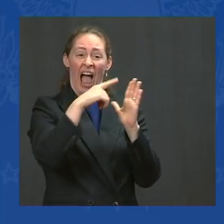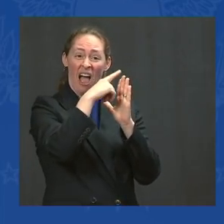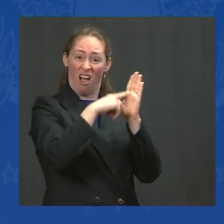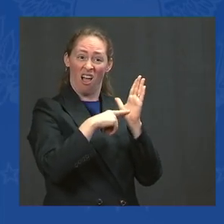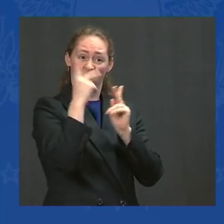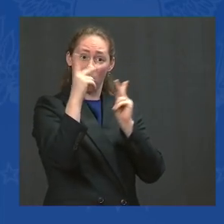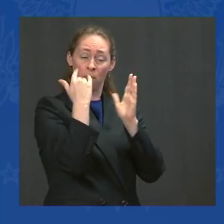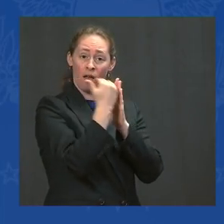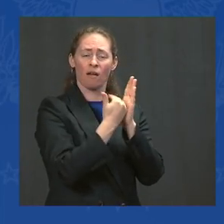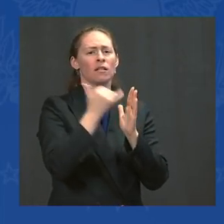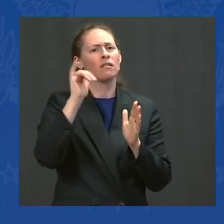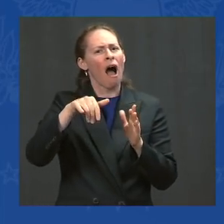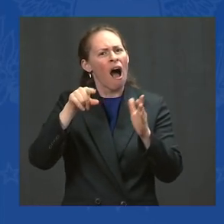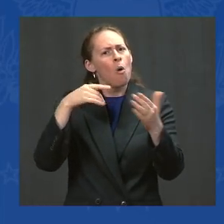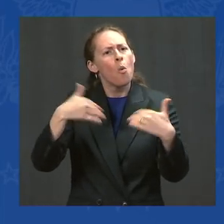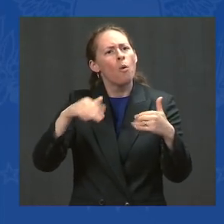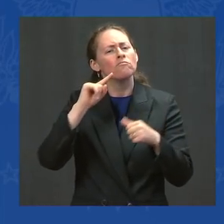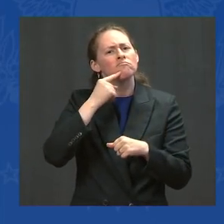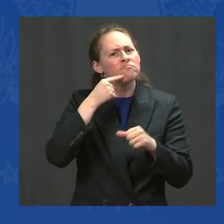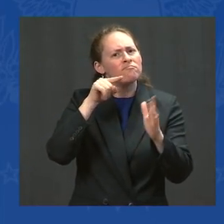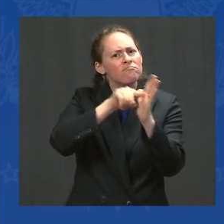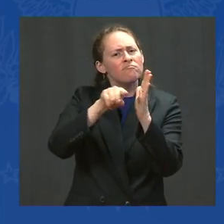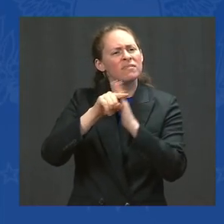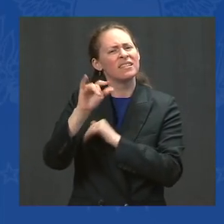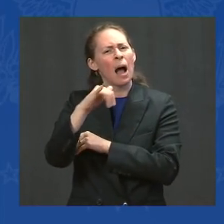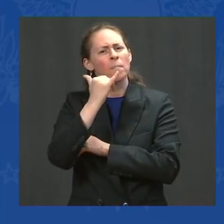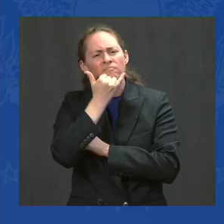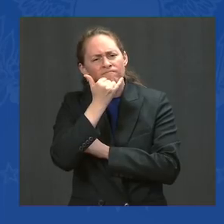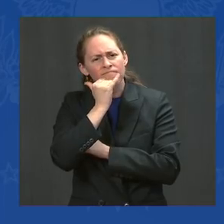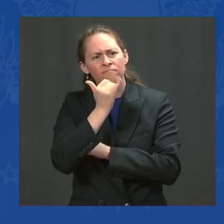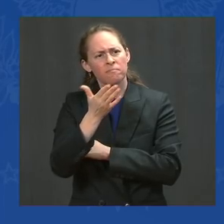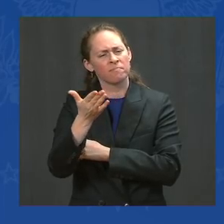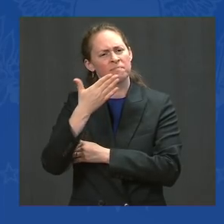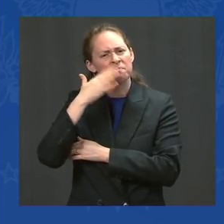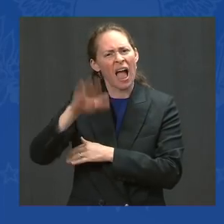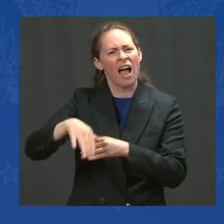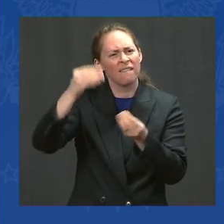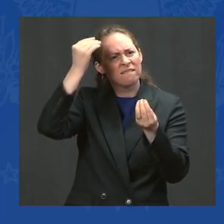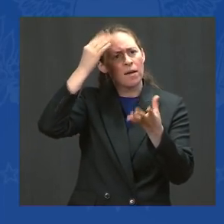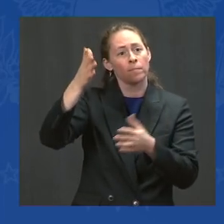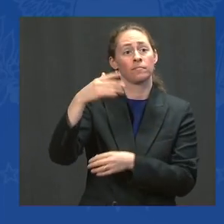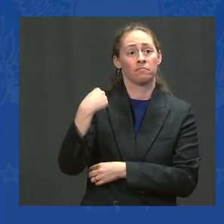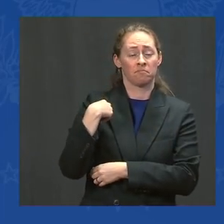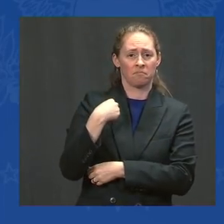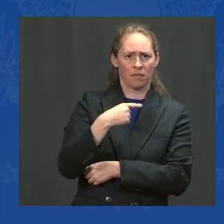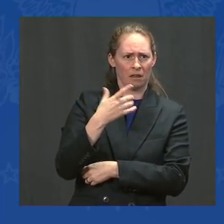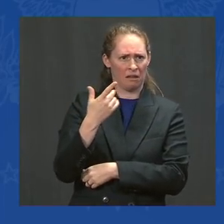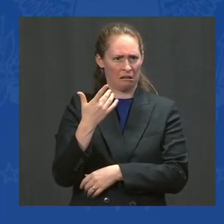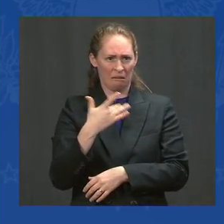My hope is that Facebook, instead of taking it personally -- that somehow I'm saying Facebook is killing people --